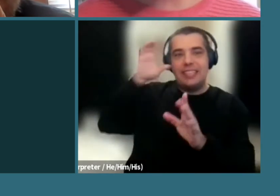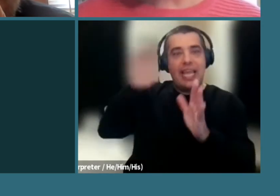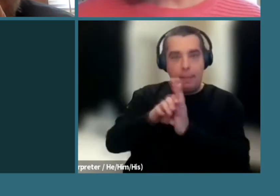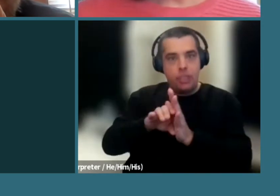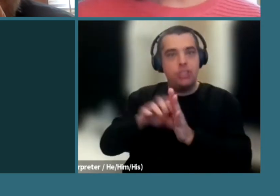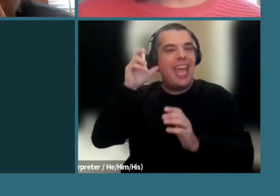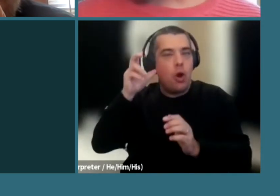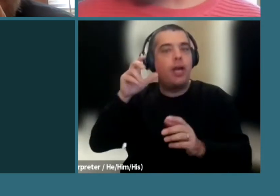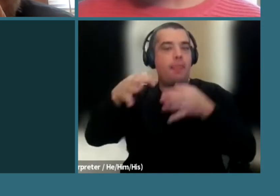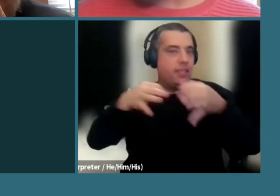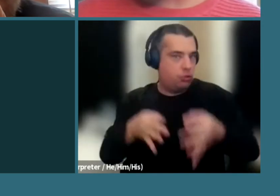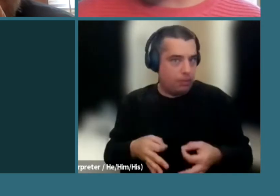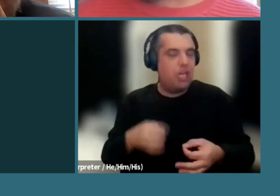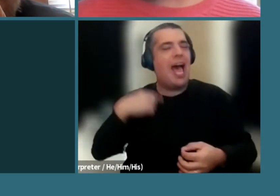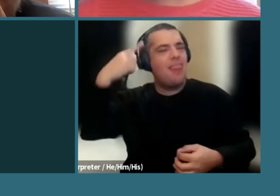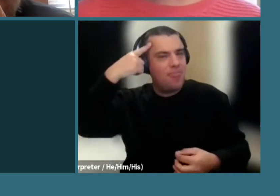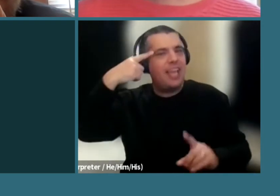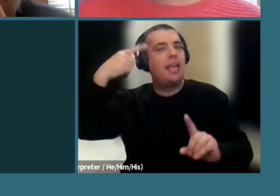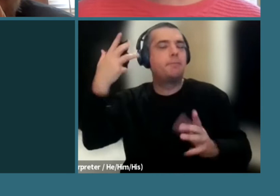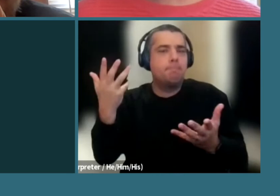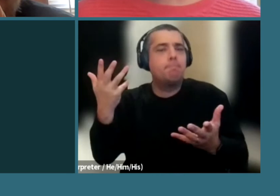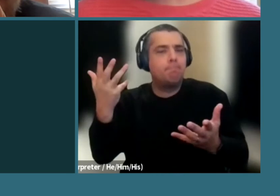So I think that